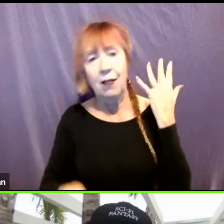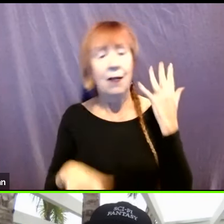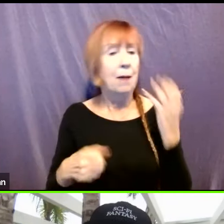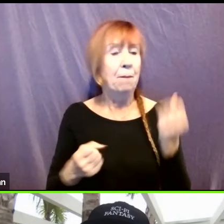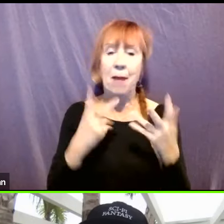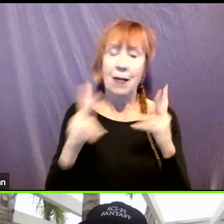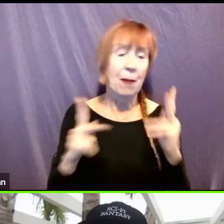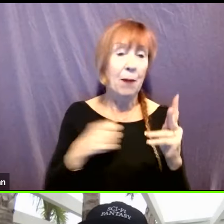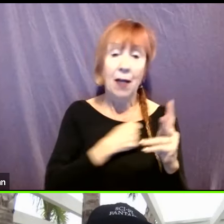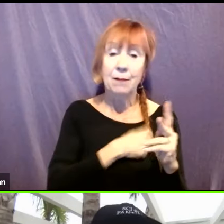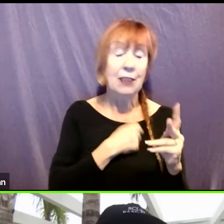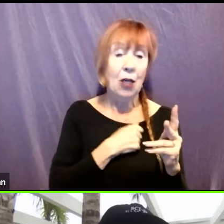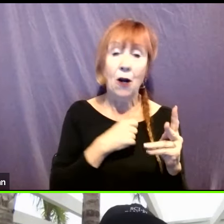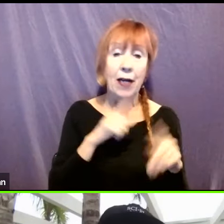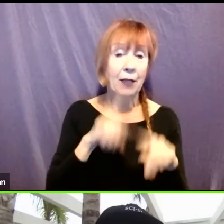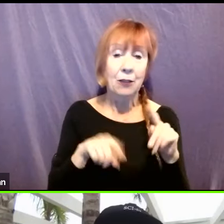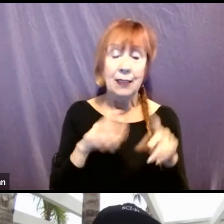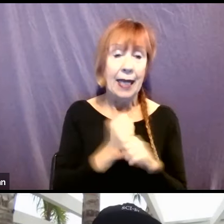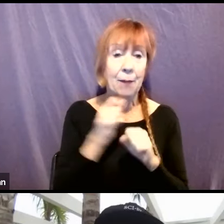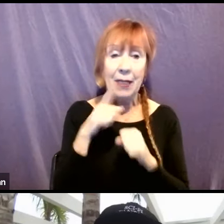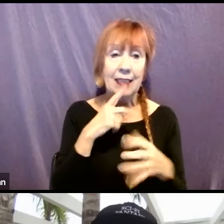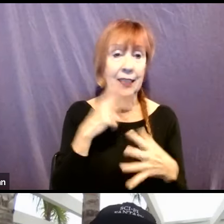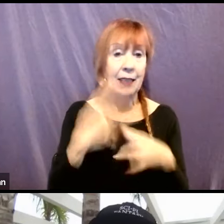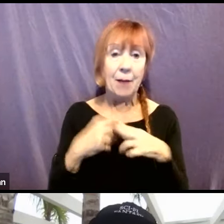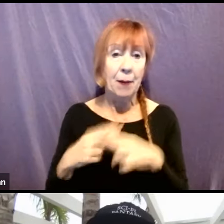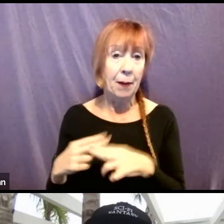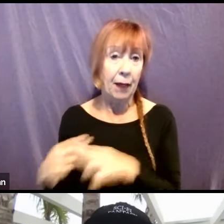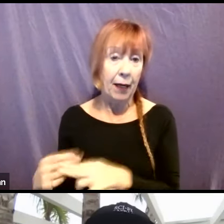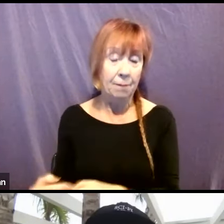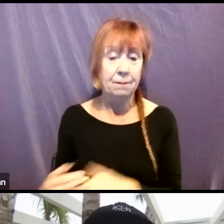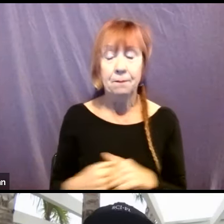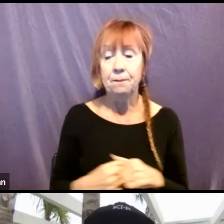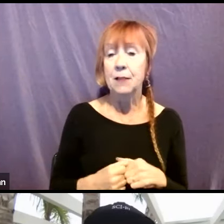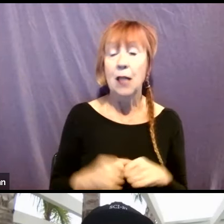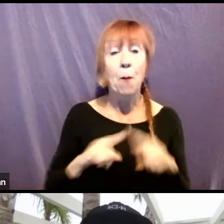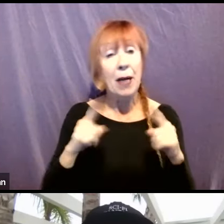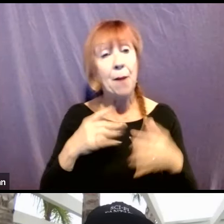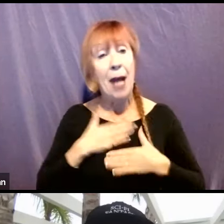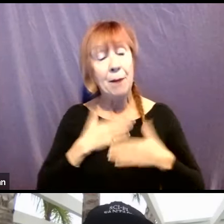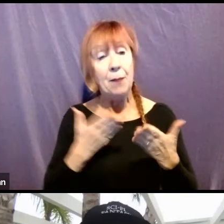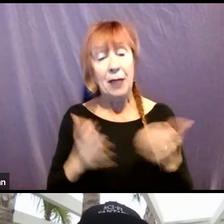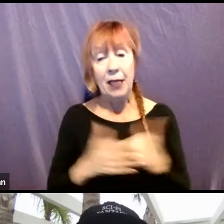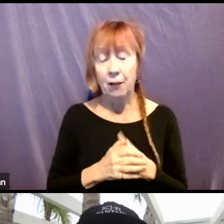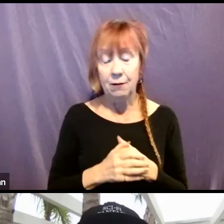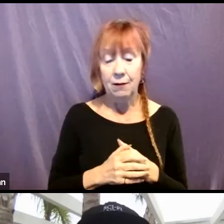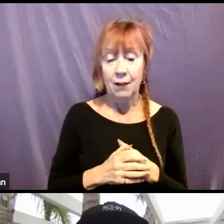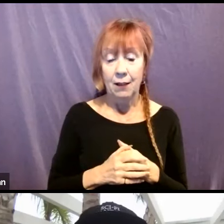So I'm happy to be here. Wow, that's amazing. We're lucky to have ya, thanks.